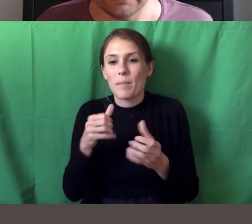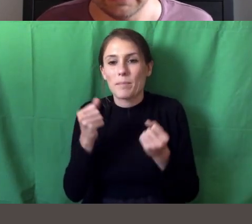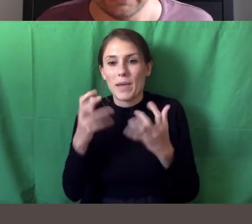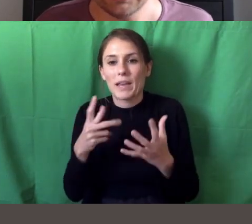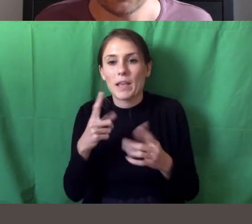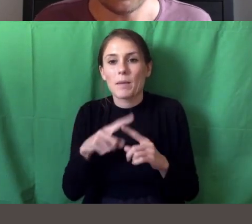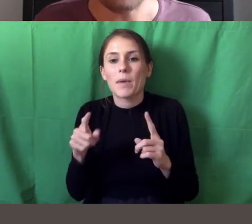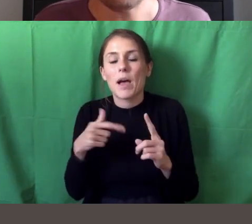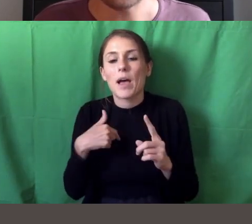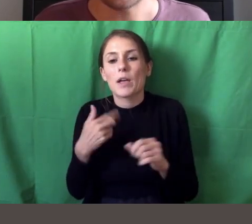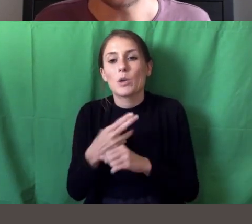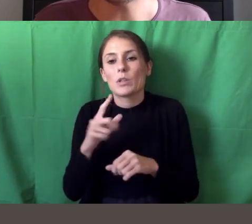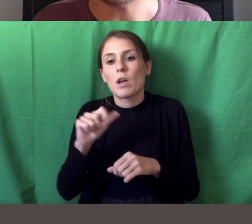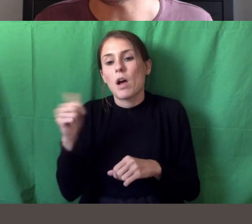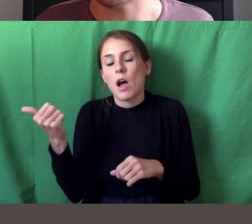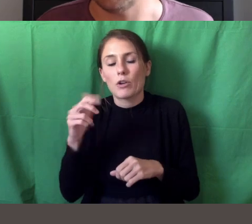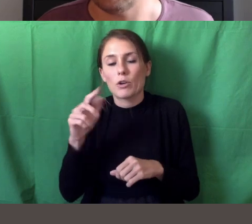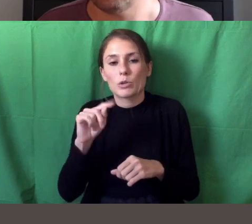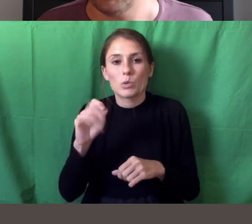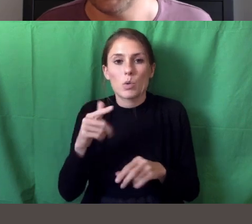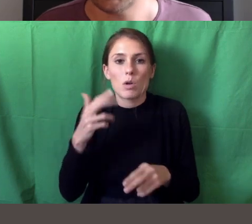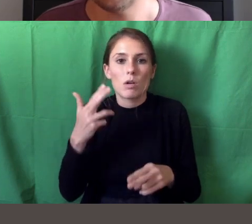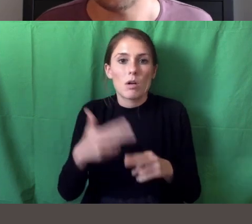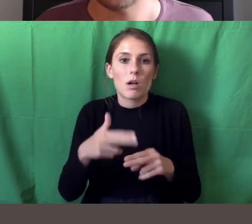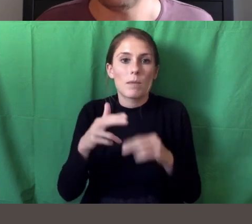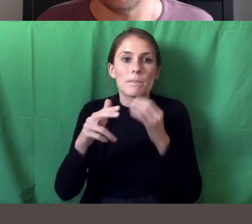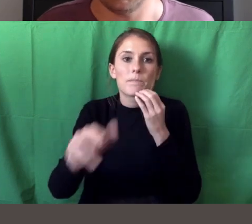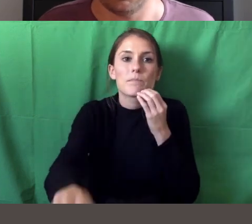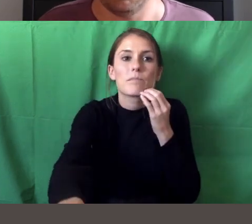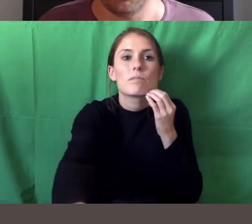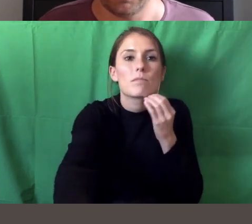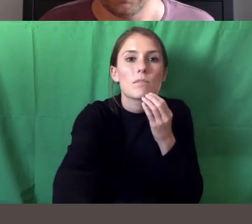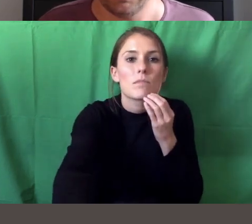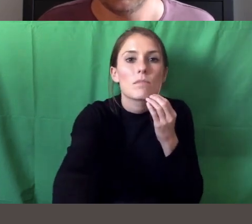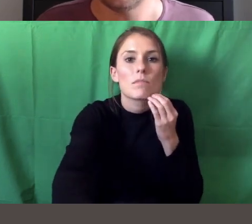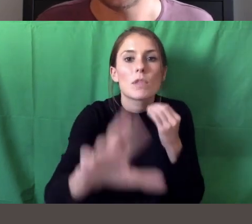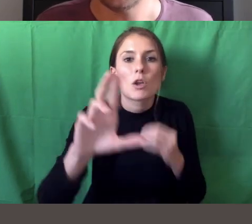because I don't want to do this manually, right? So I used another tool. It's called